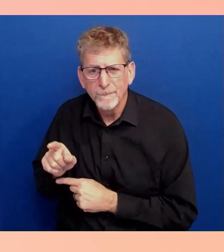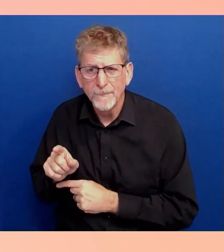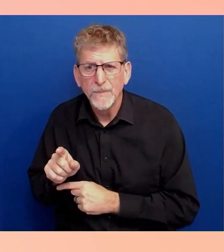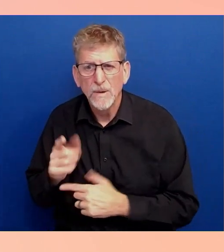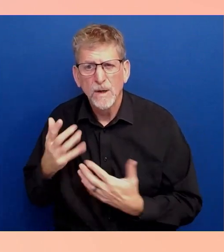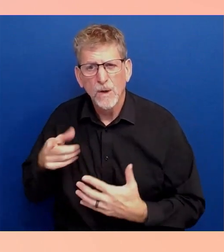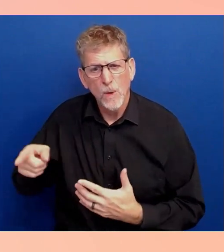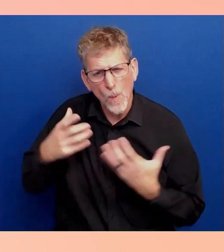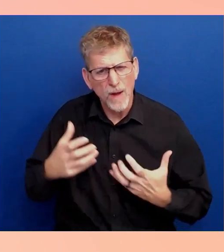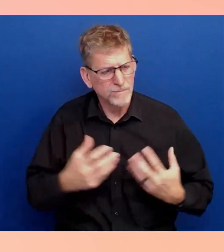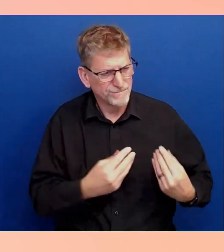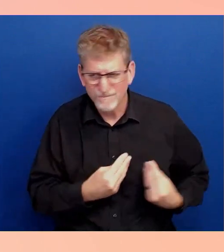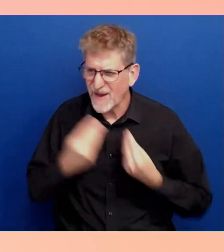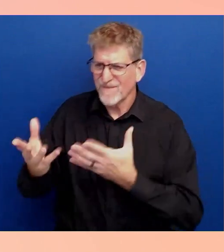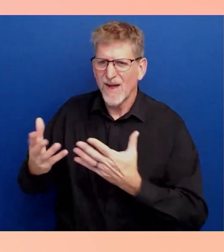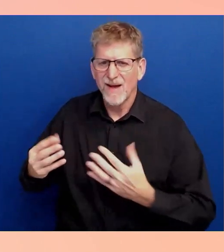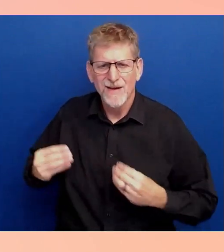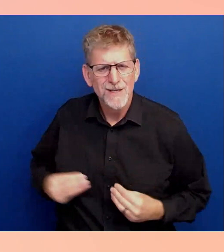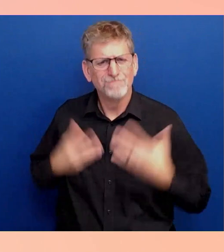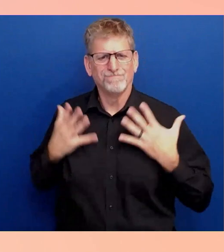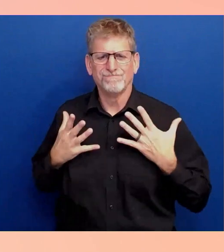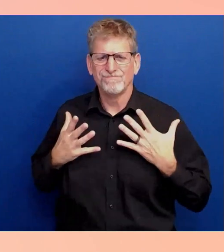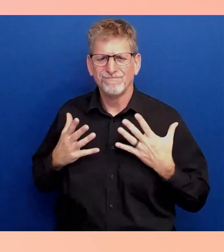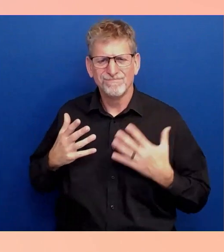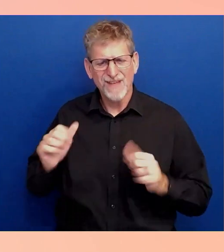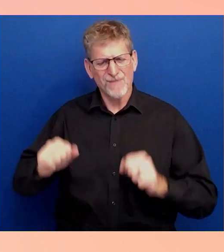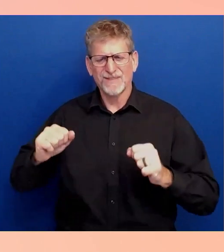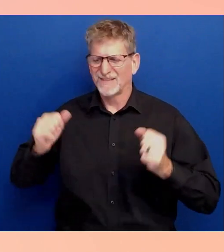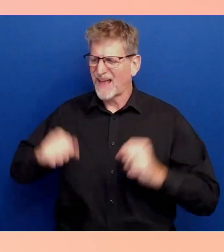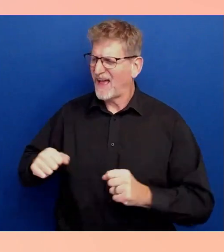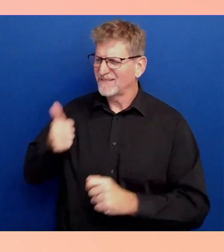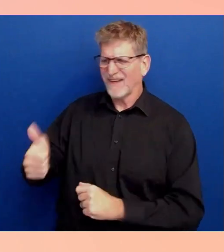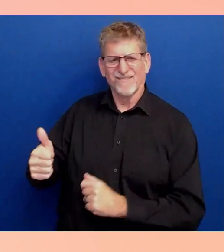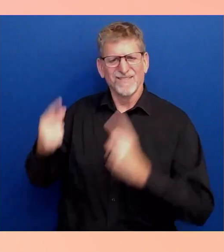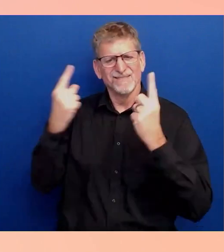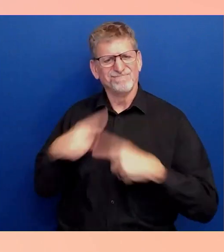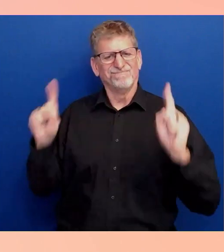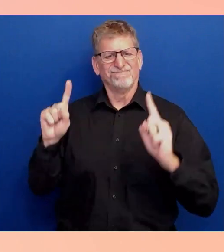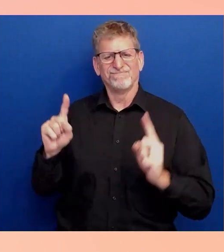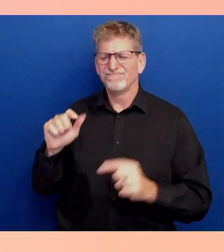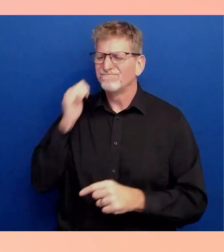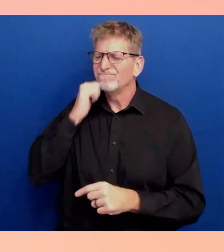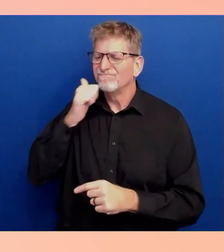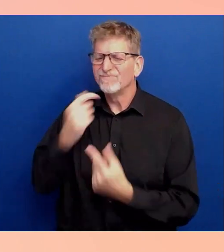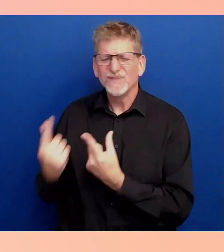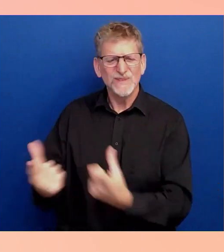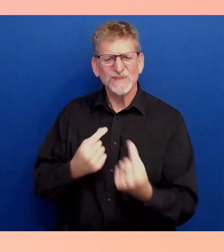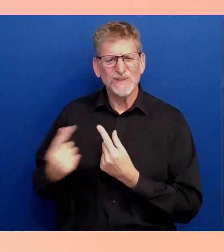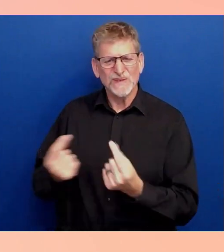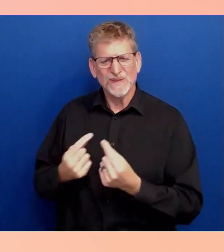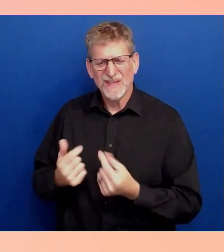their daily tasks with the help of an efficient and intuitive user experience. I'm sharing with you today